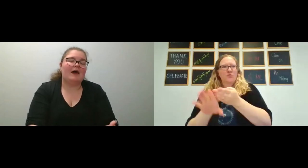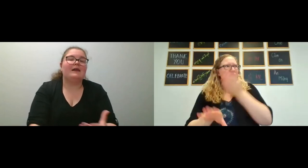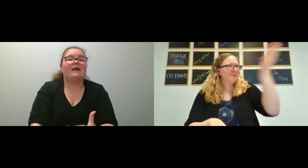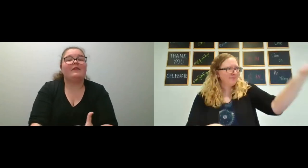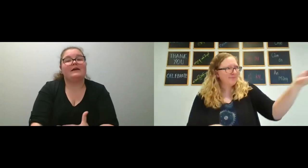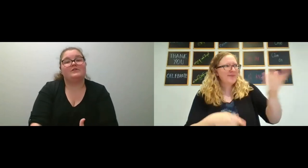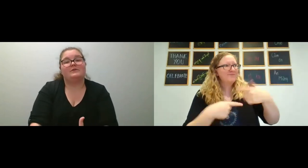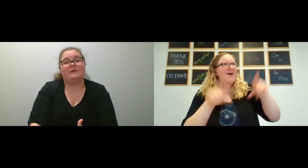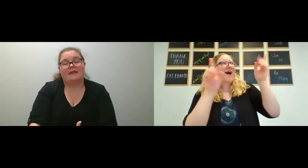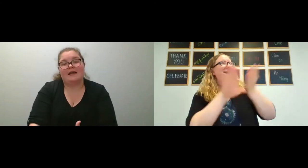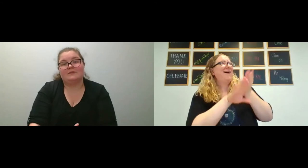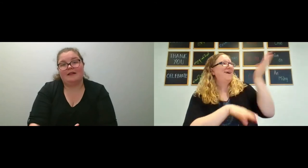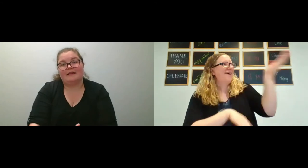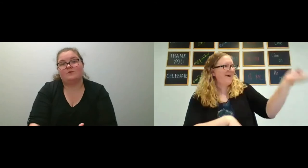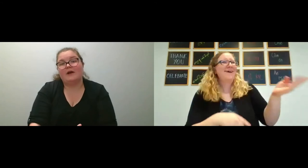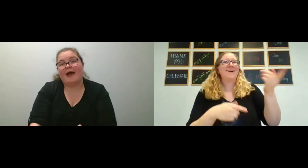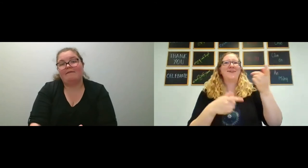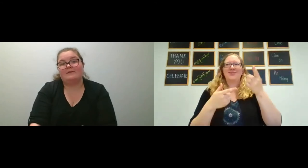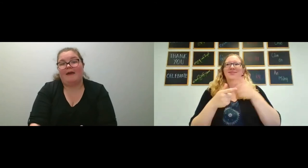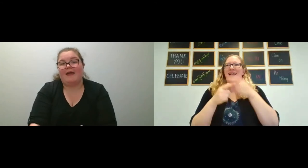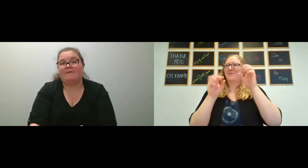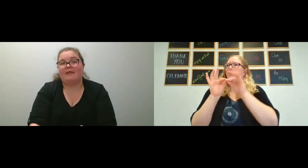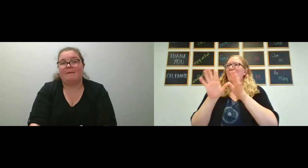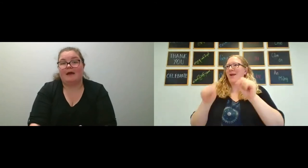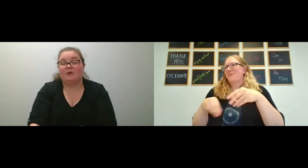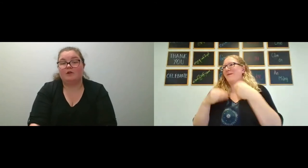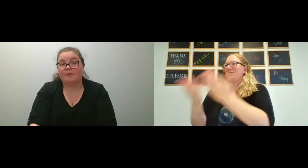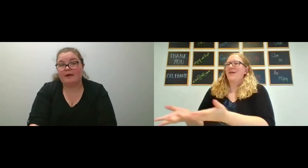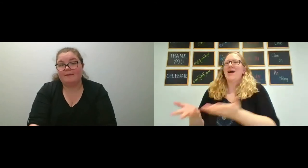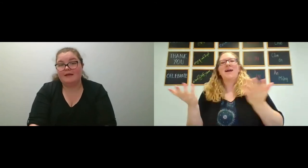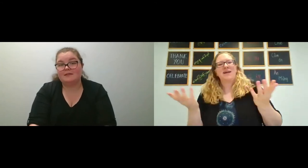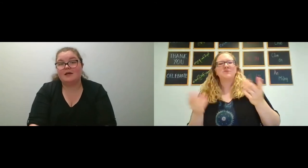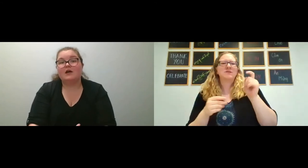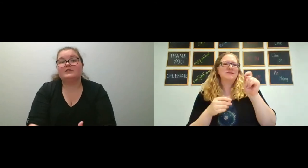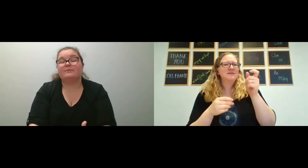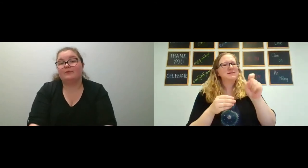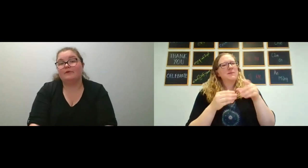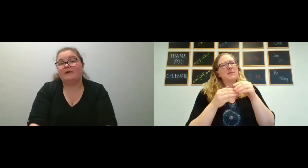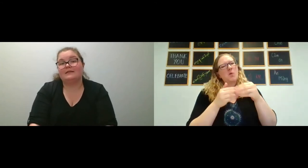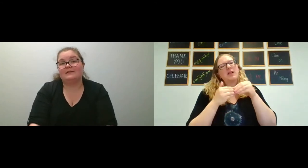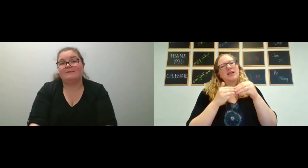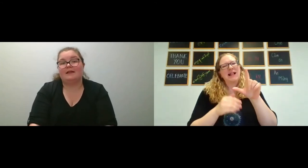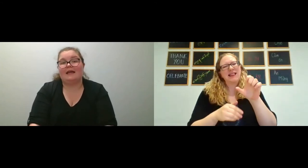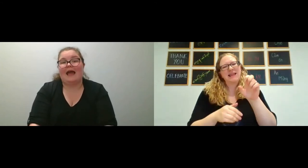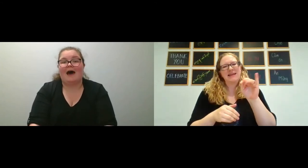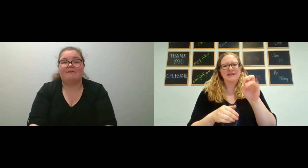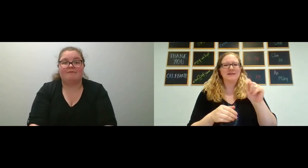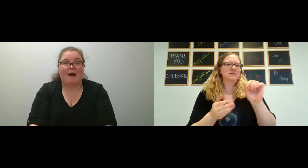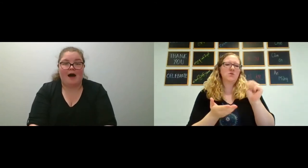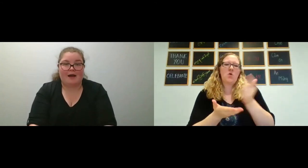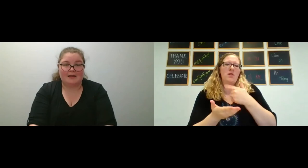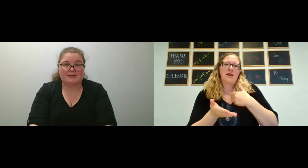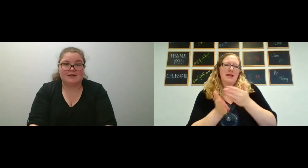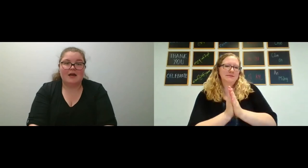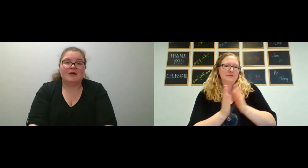And another issue with that as well is we're having to pay for that medical appointment to prove our disability out of pocket.